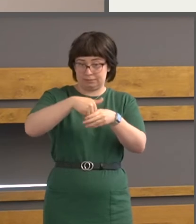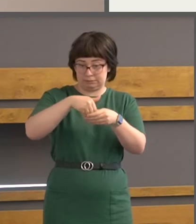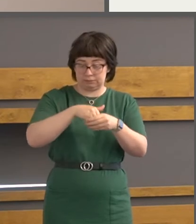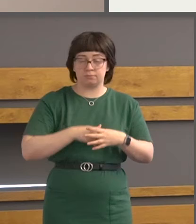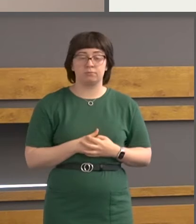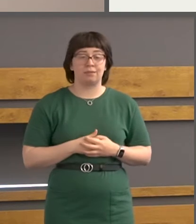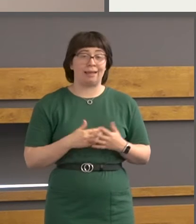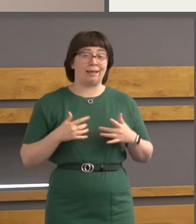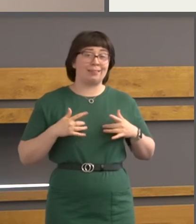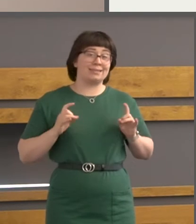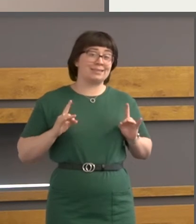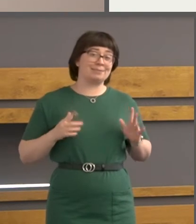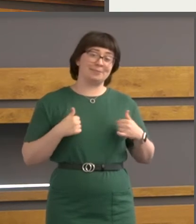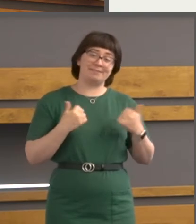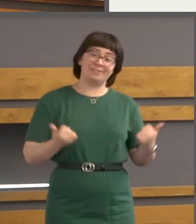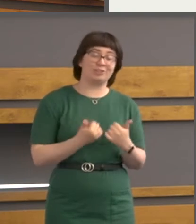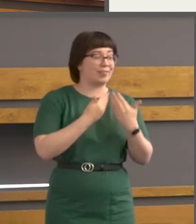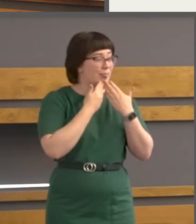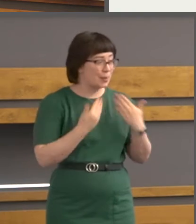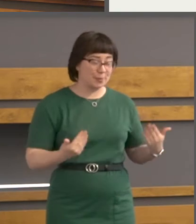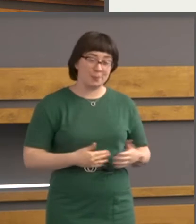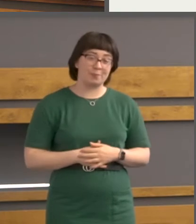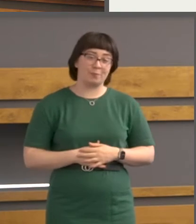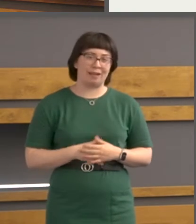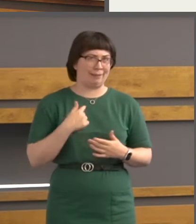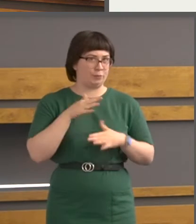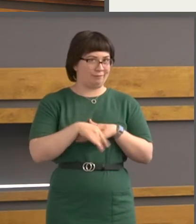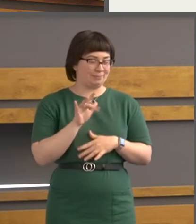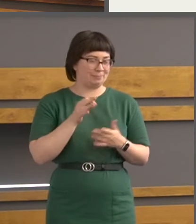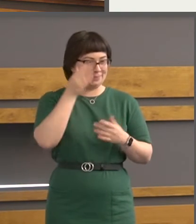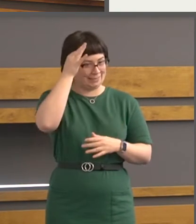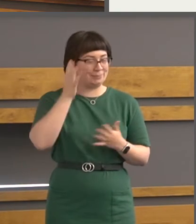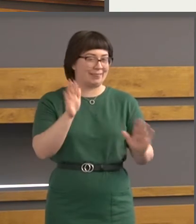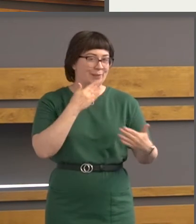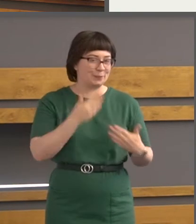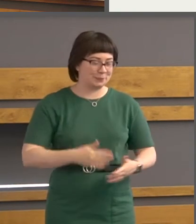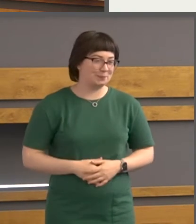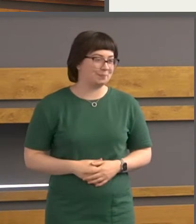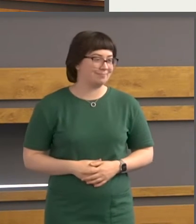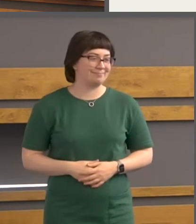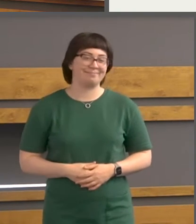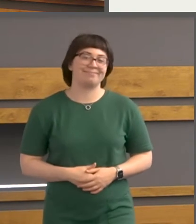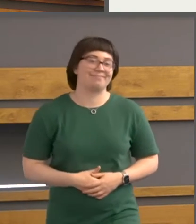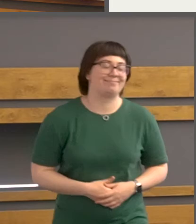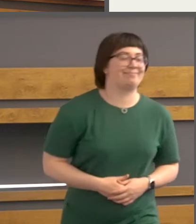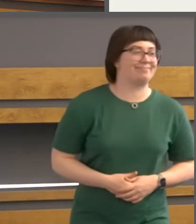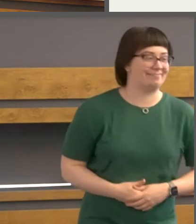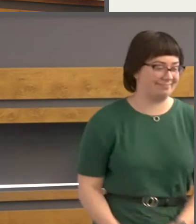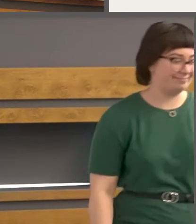And I will end there. Thank you. That's far more than 10 minutes. (audience applauding)